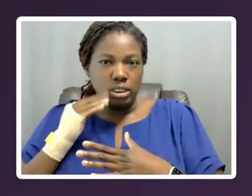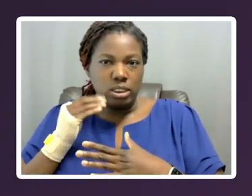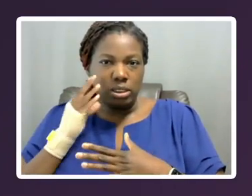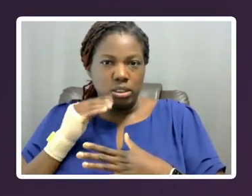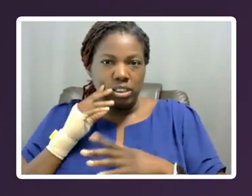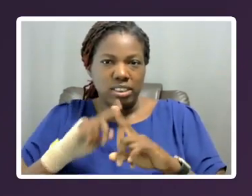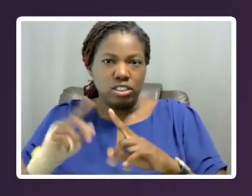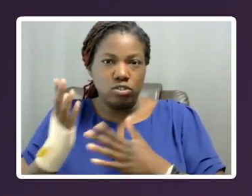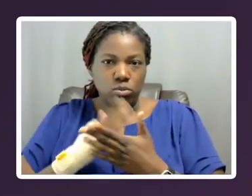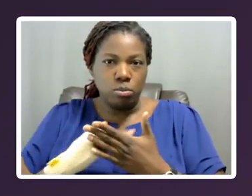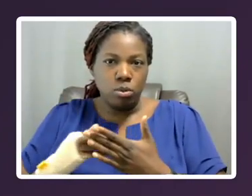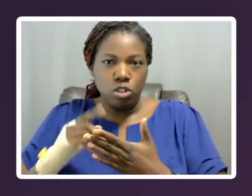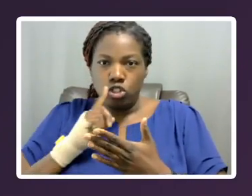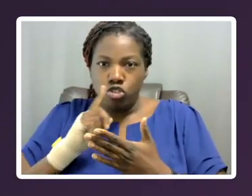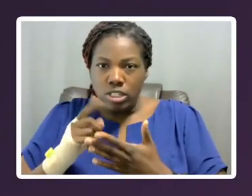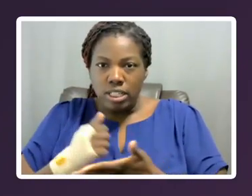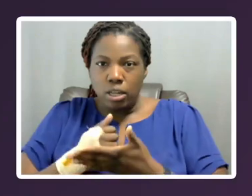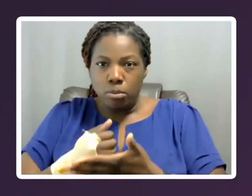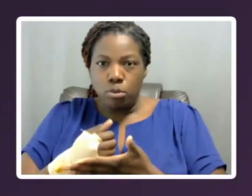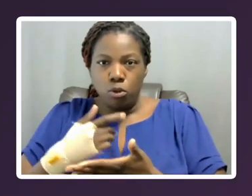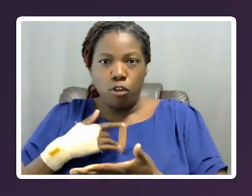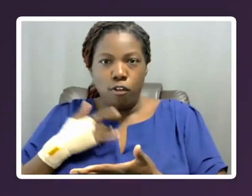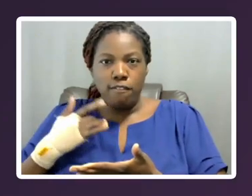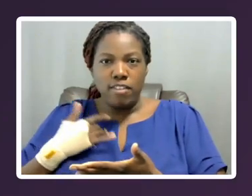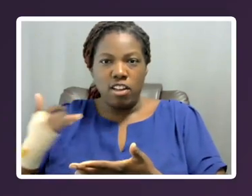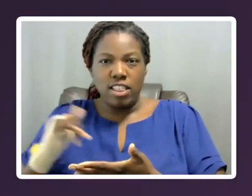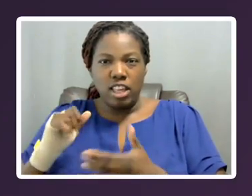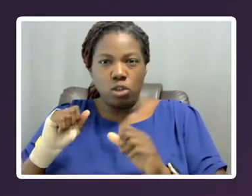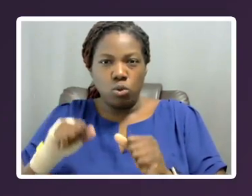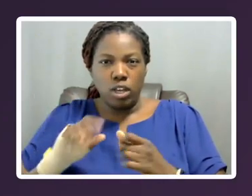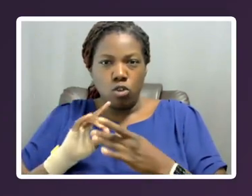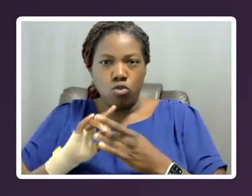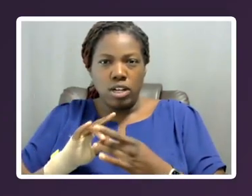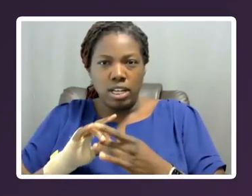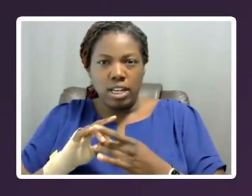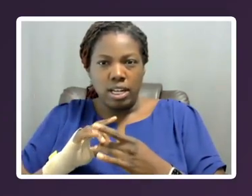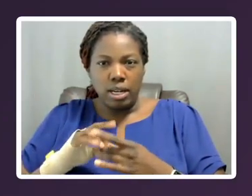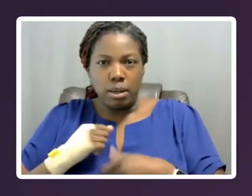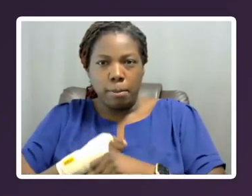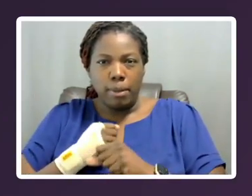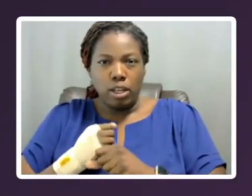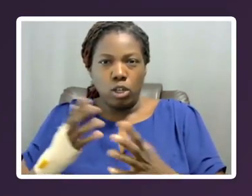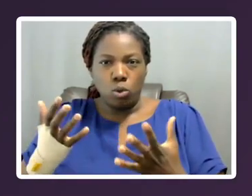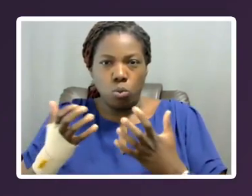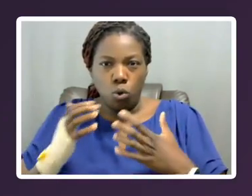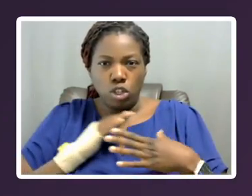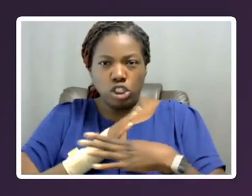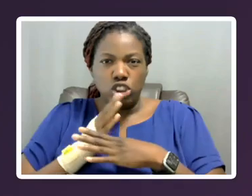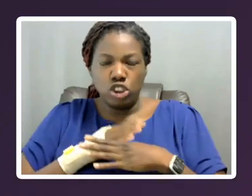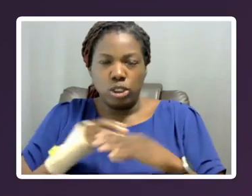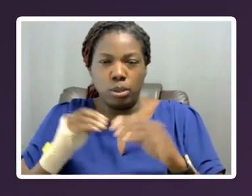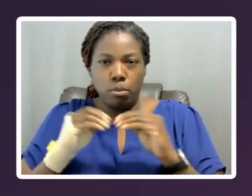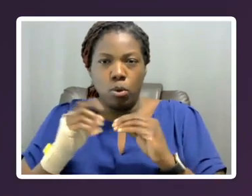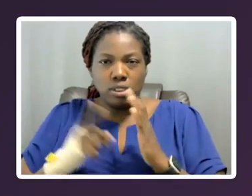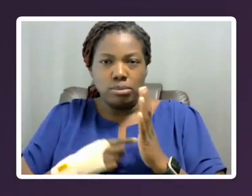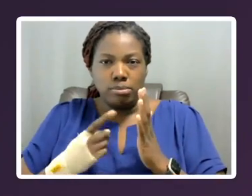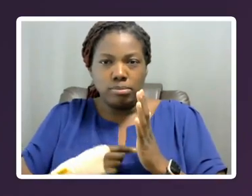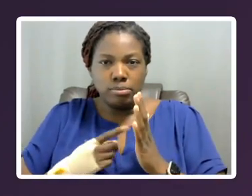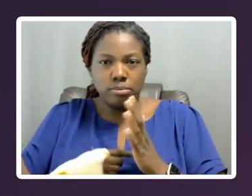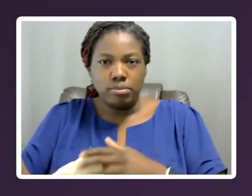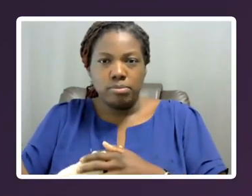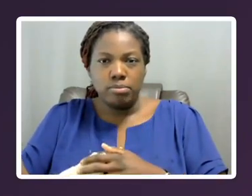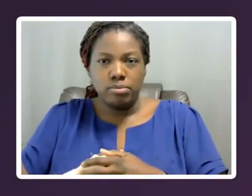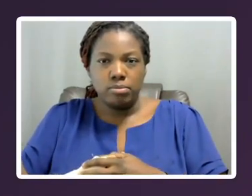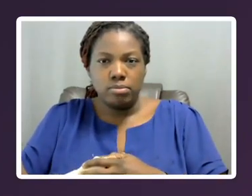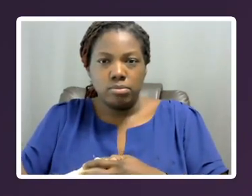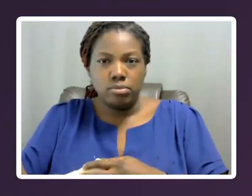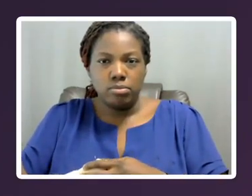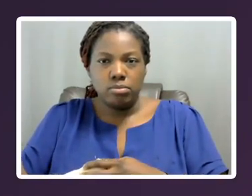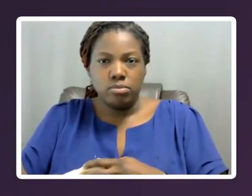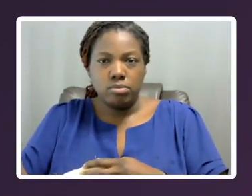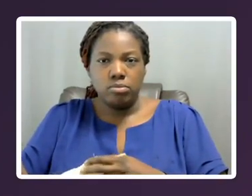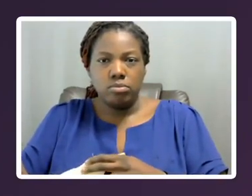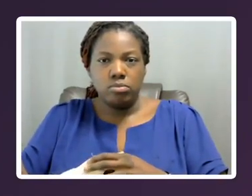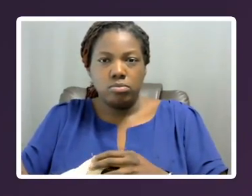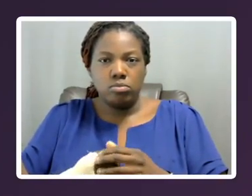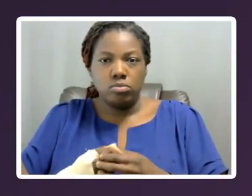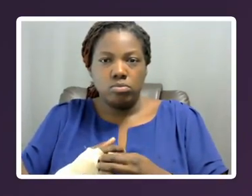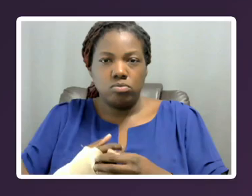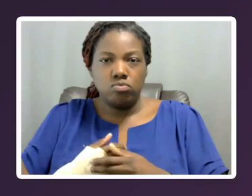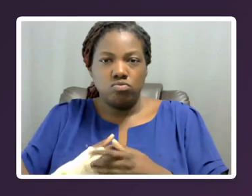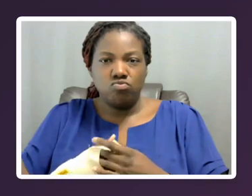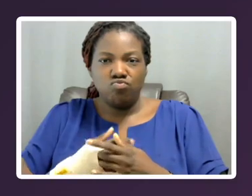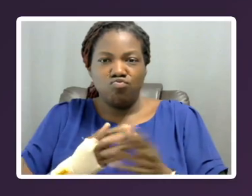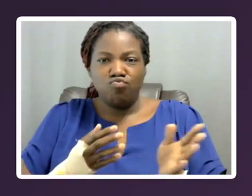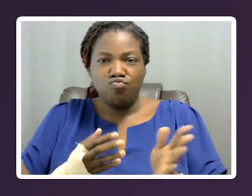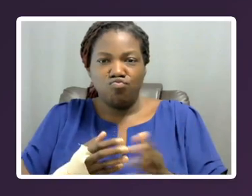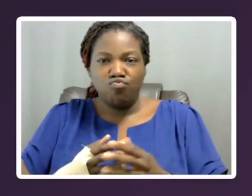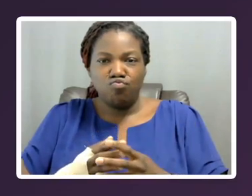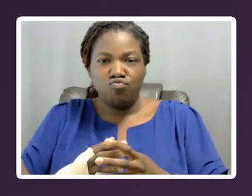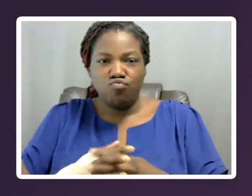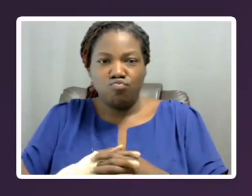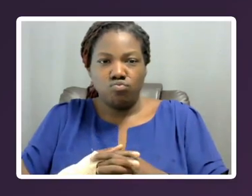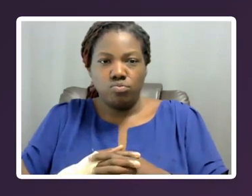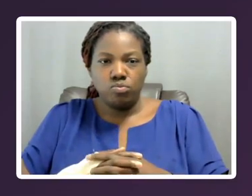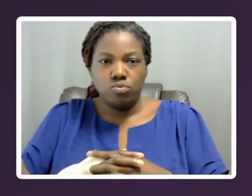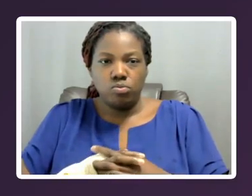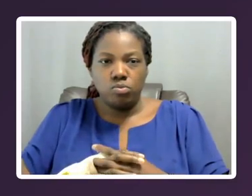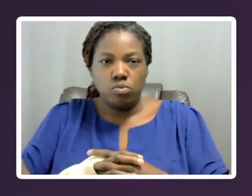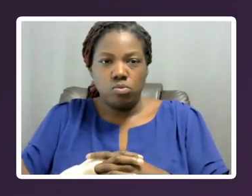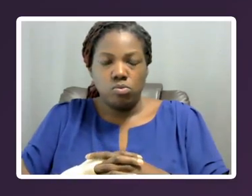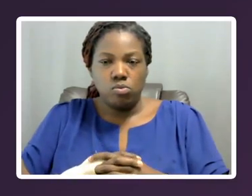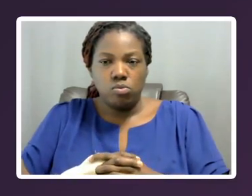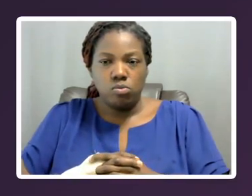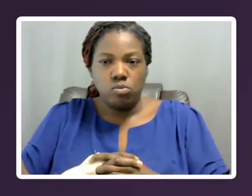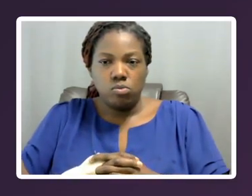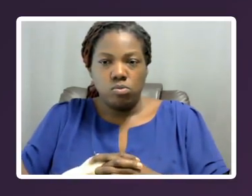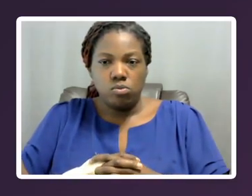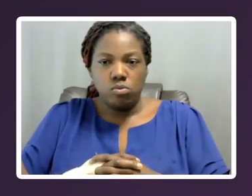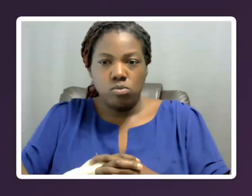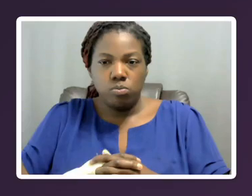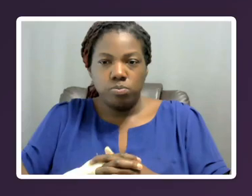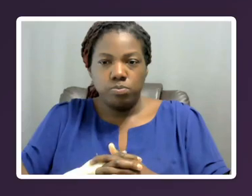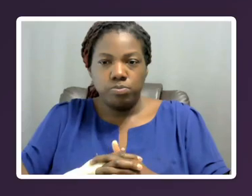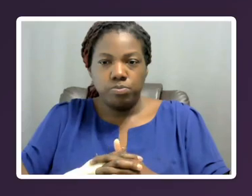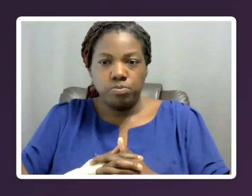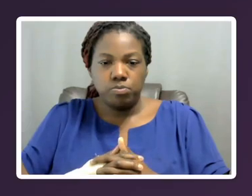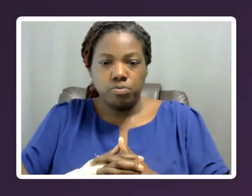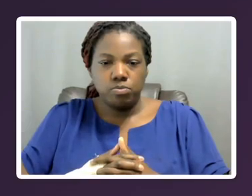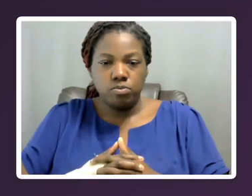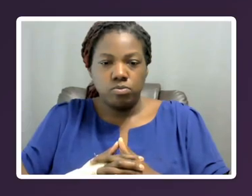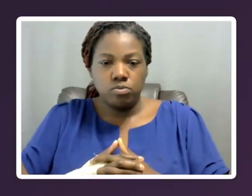you feel like you can relate and makes you kind of want to share more sometimes.